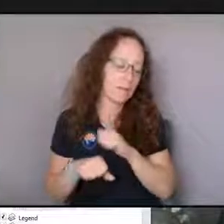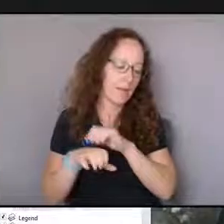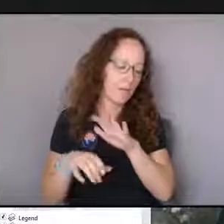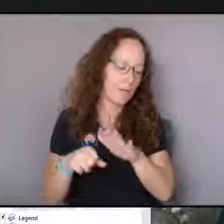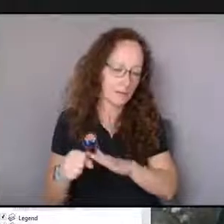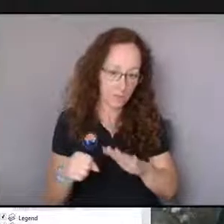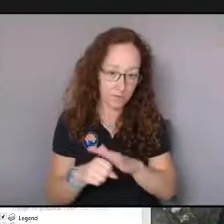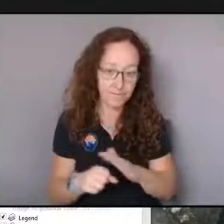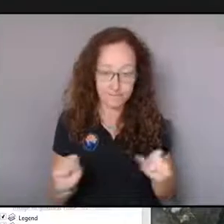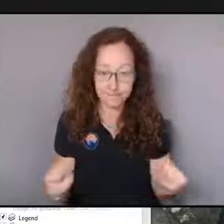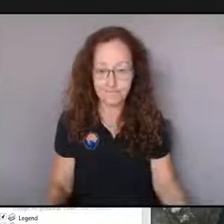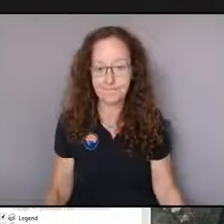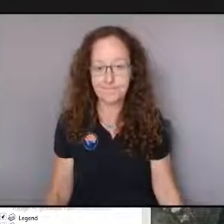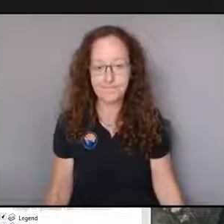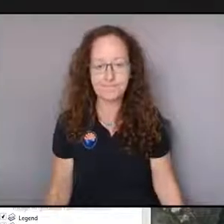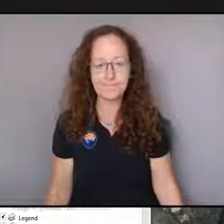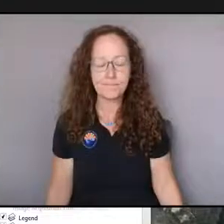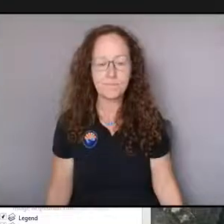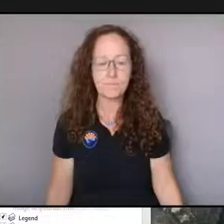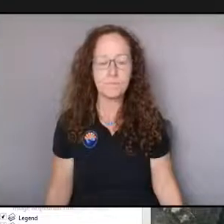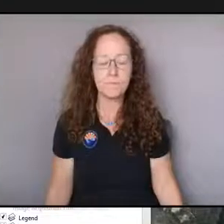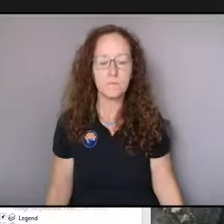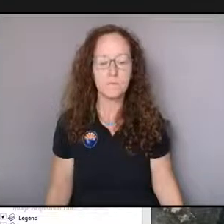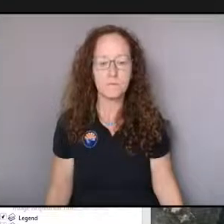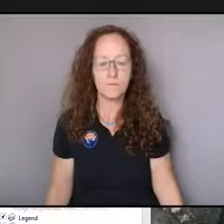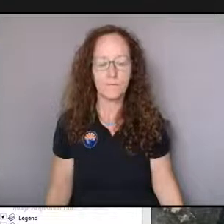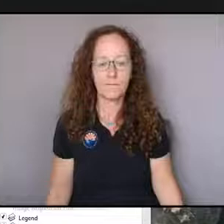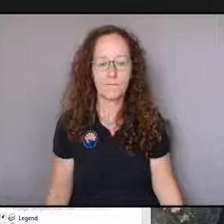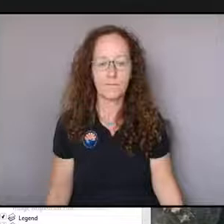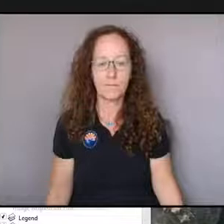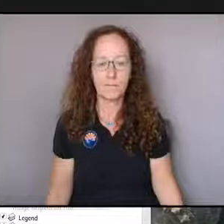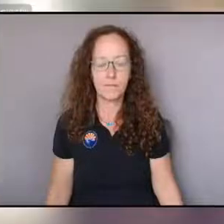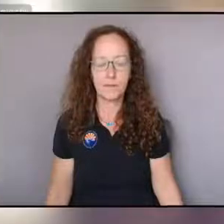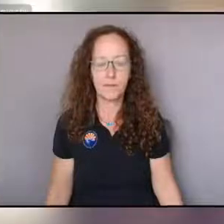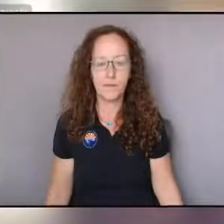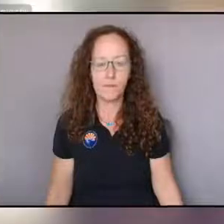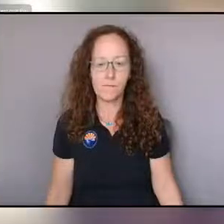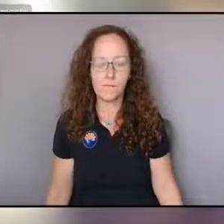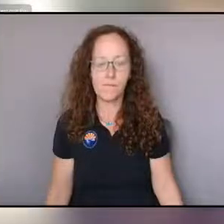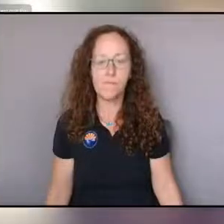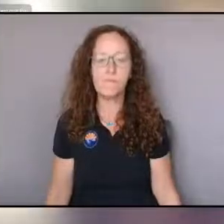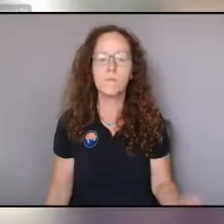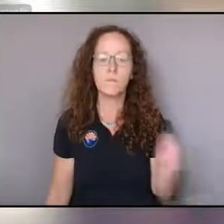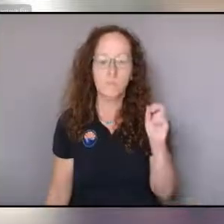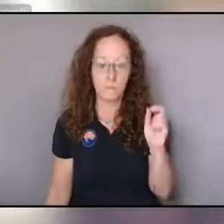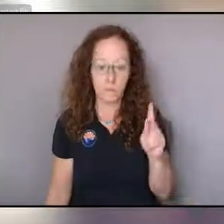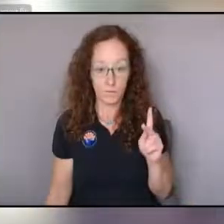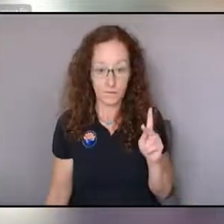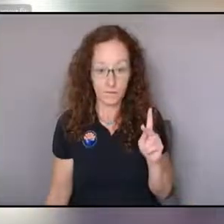DAYS THAT COULD HAPPEN COMING OUT OF THAT SPRING